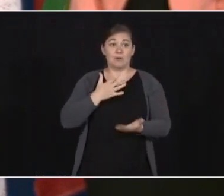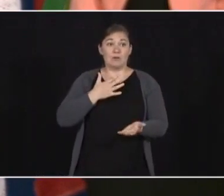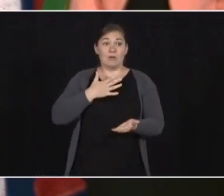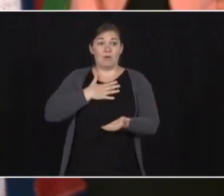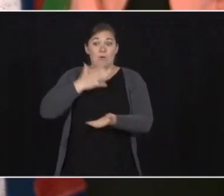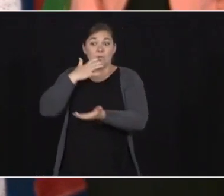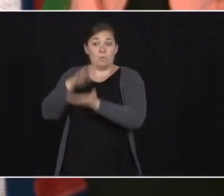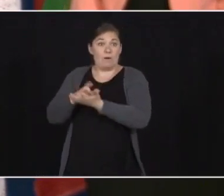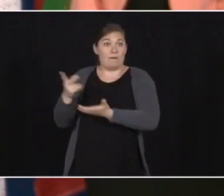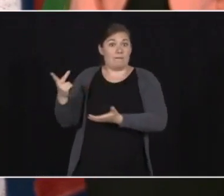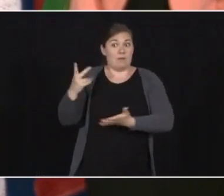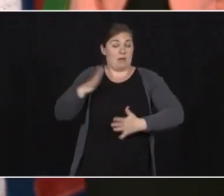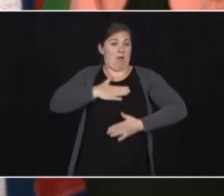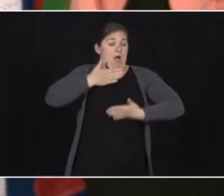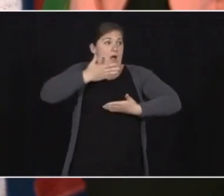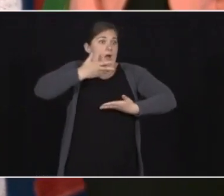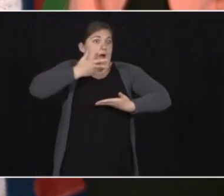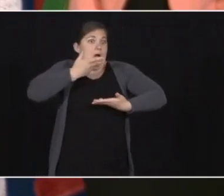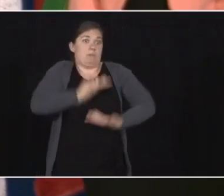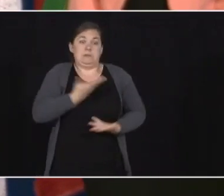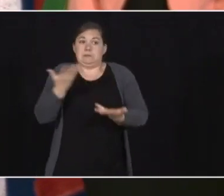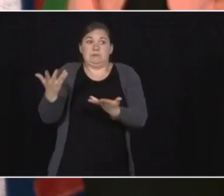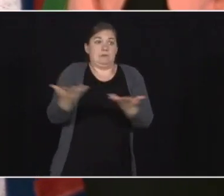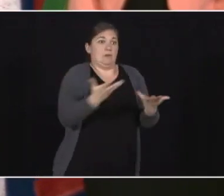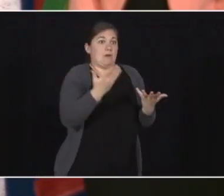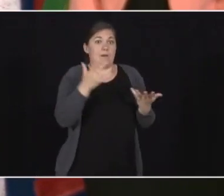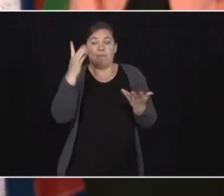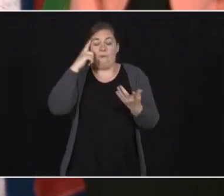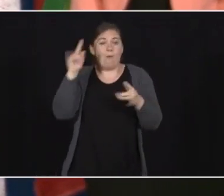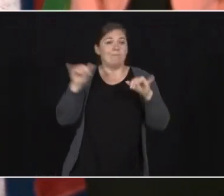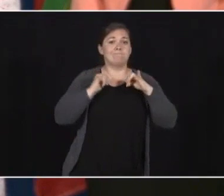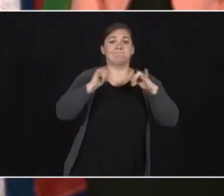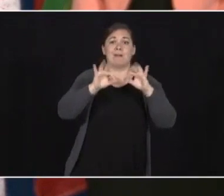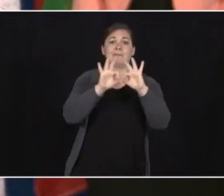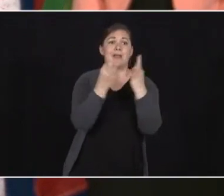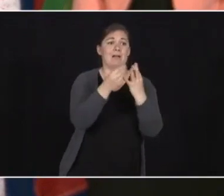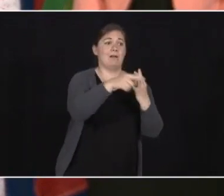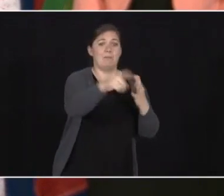Carla is beside herself along with 75,000 other families. They are beside themselves wondering